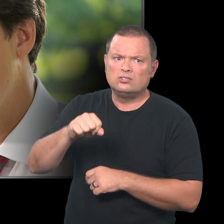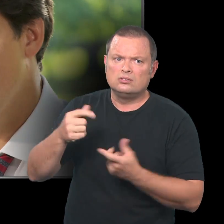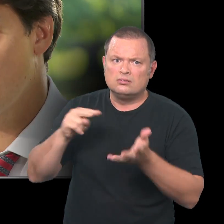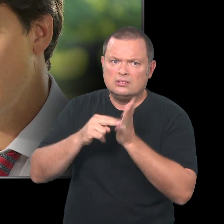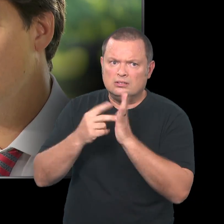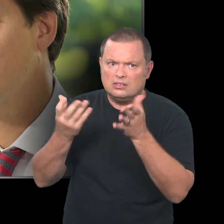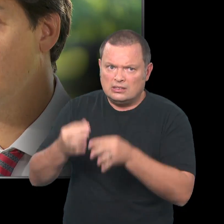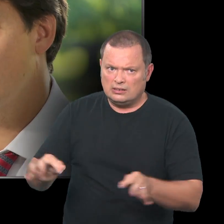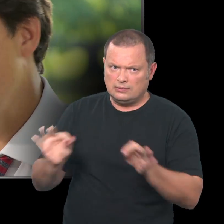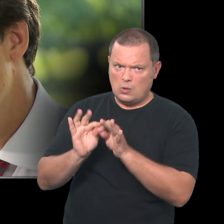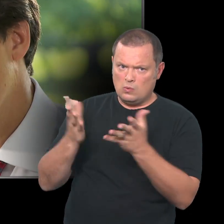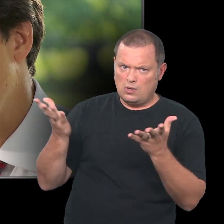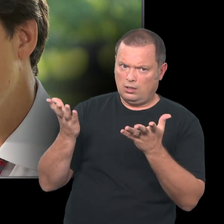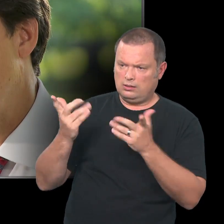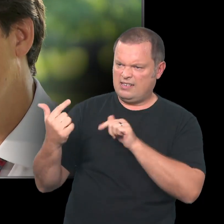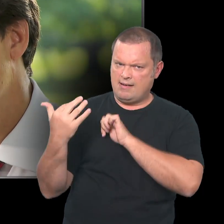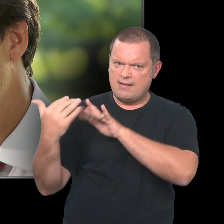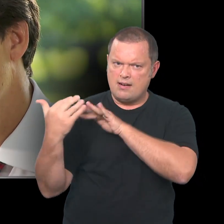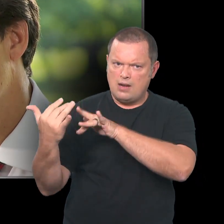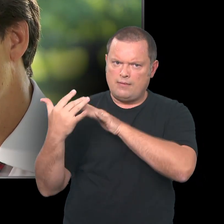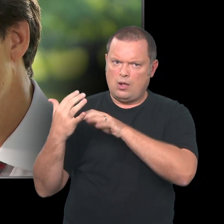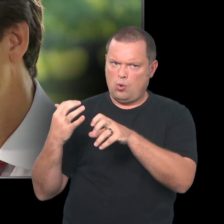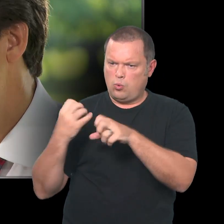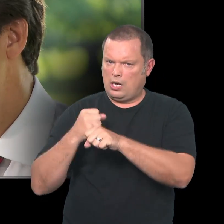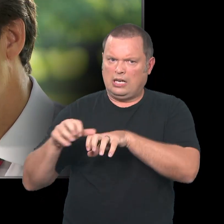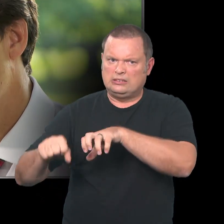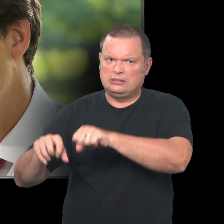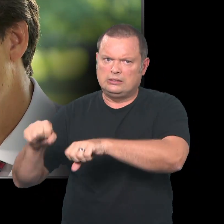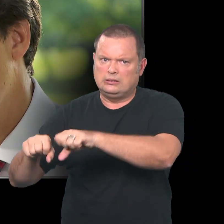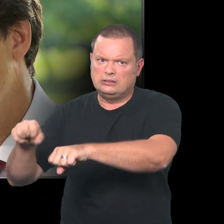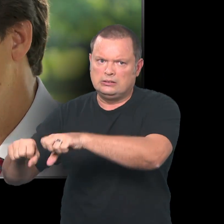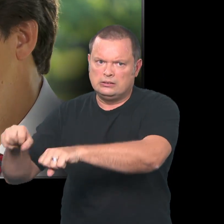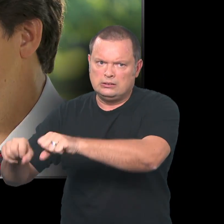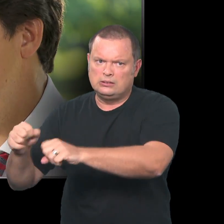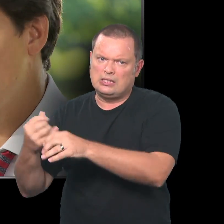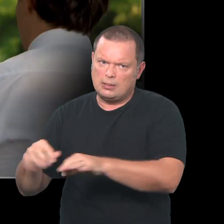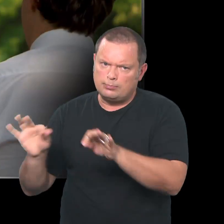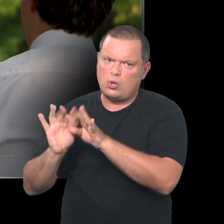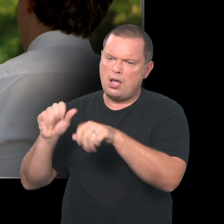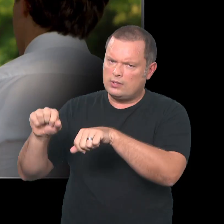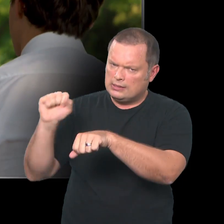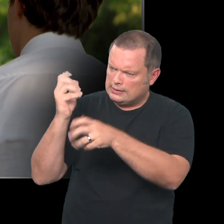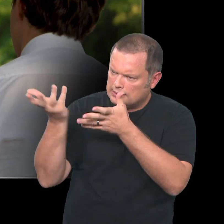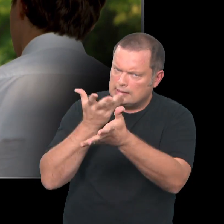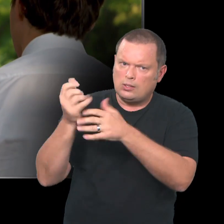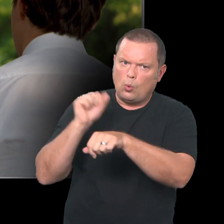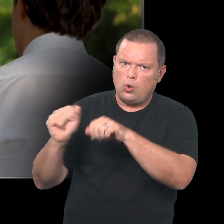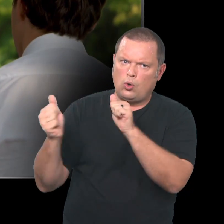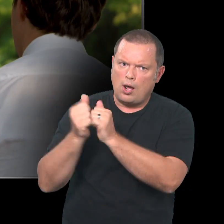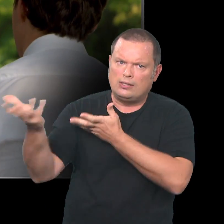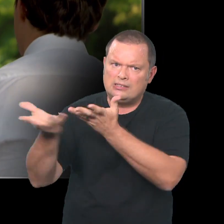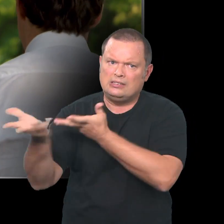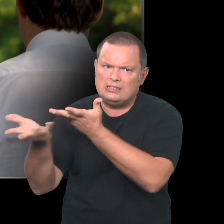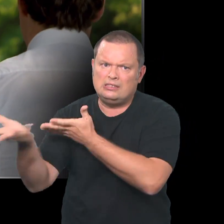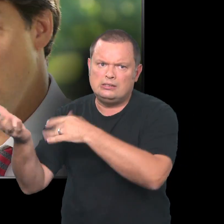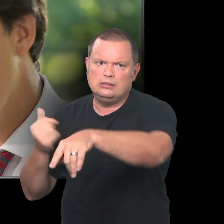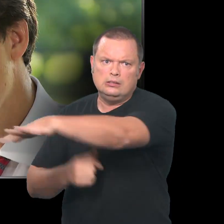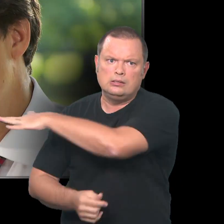Absolutely, you make sure that the Kurds, for example, are able to fight to take back their territories. You work with them in a much greater way